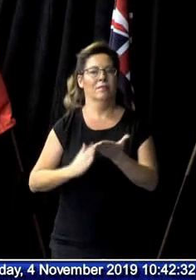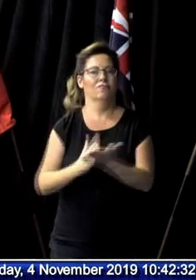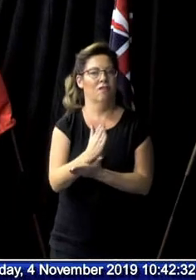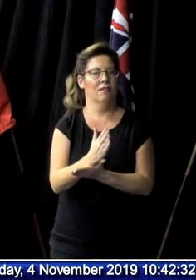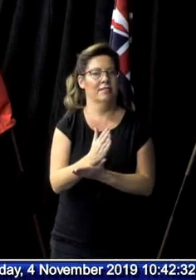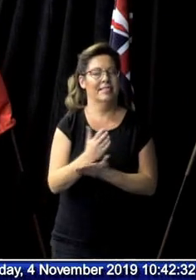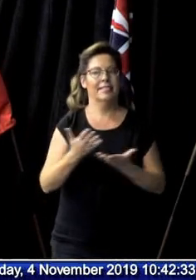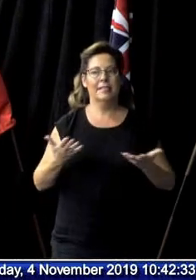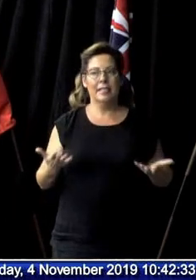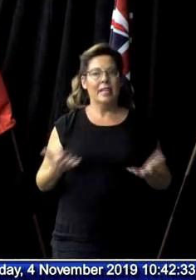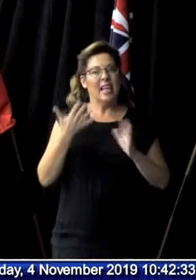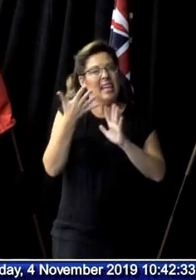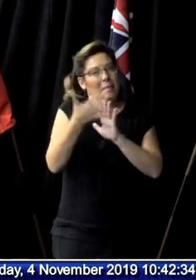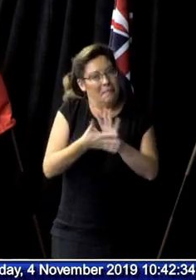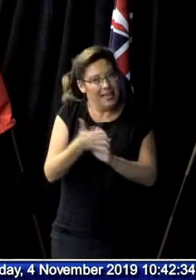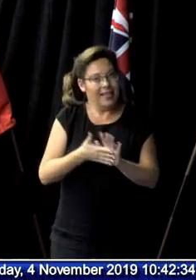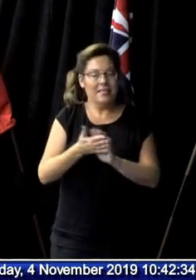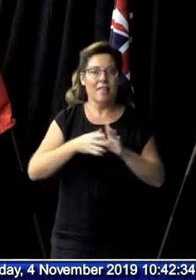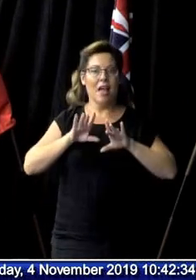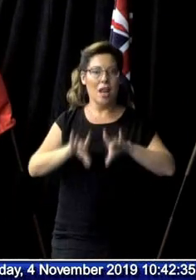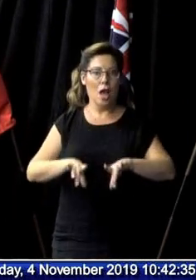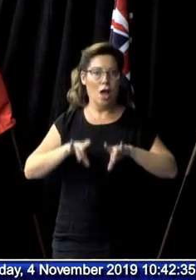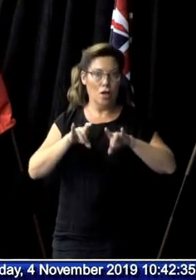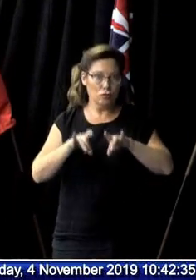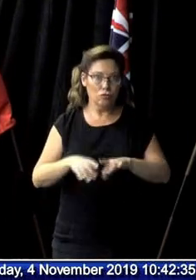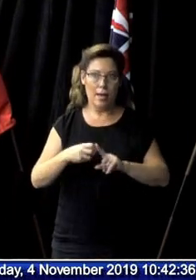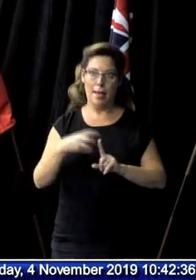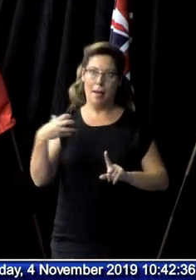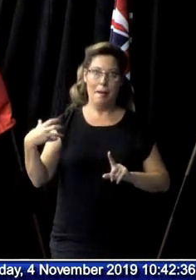is not required to implement the right to inclusive education immediately, rather,